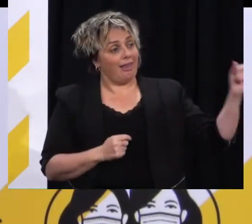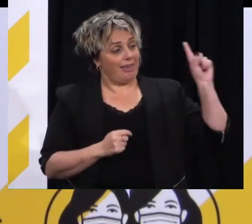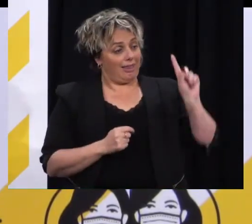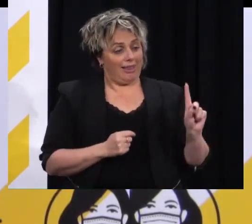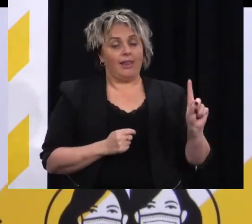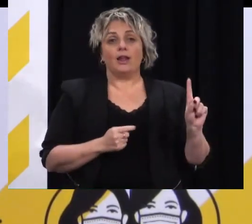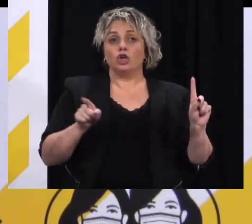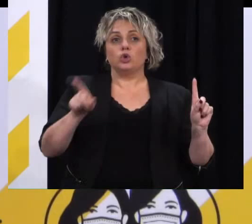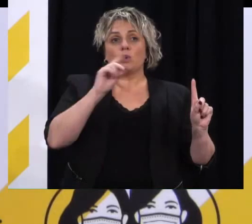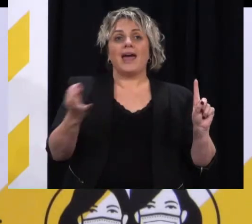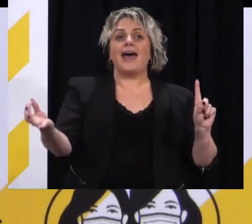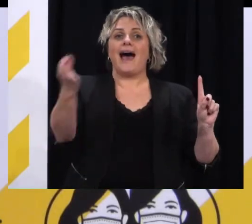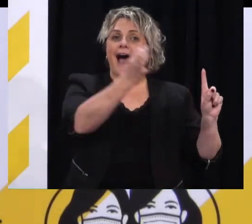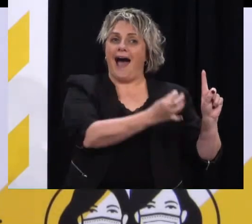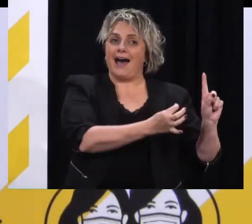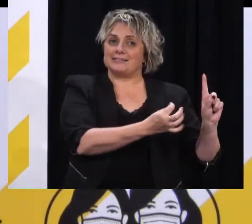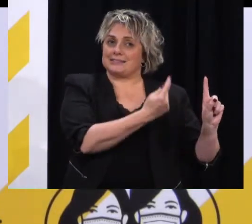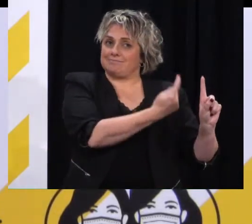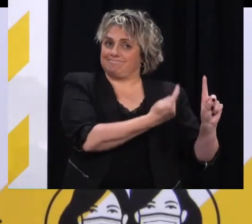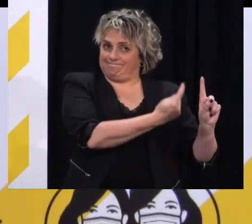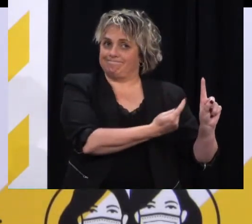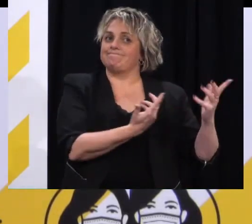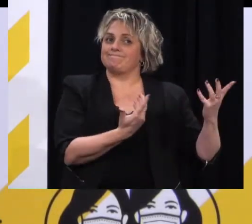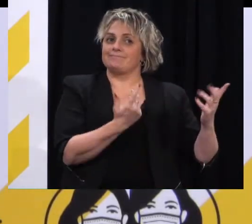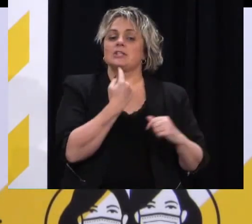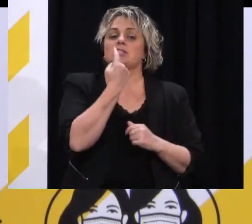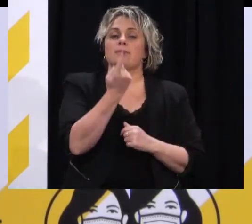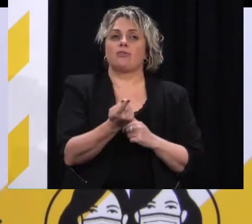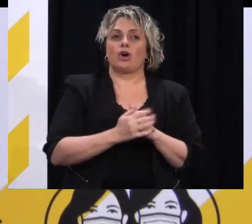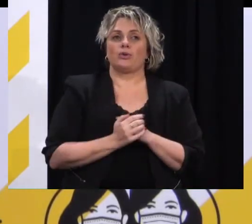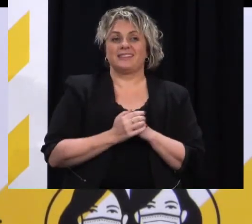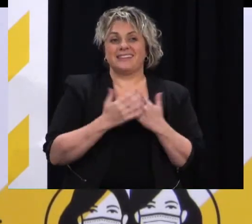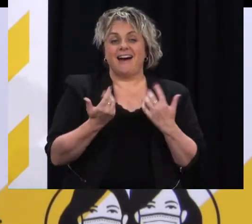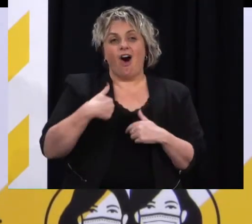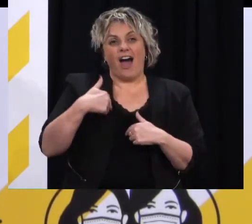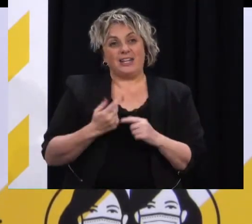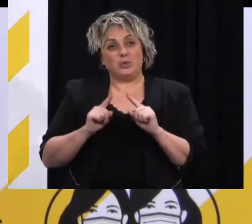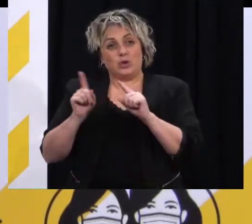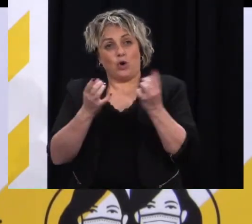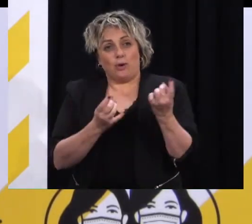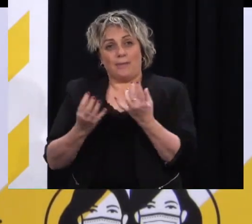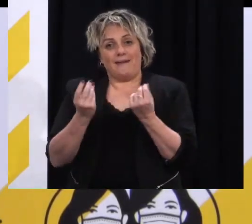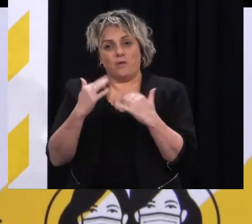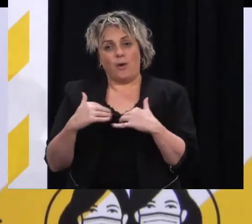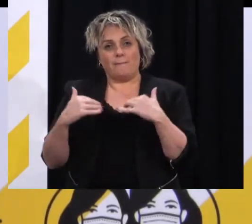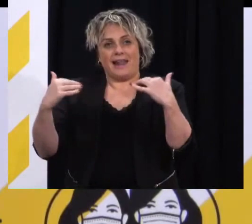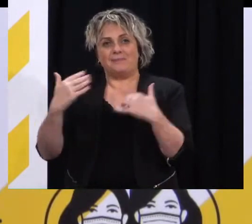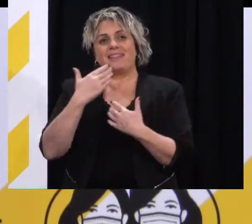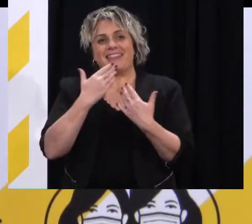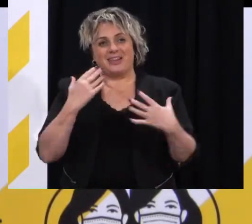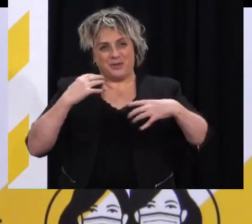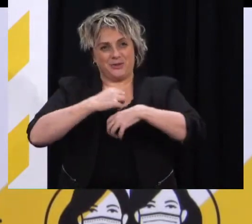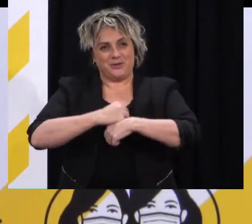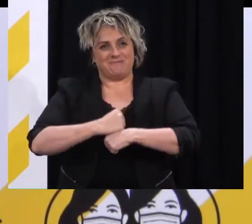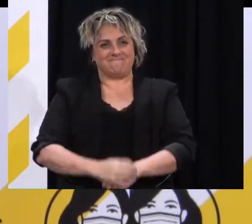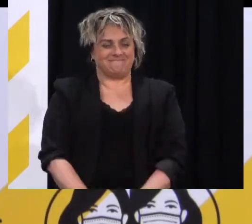definitively tell you what advice may have been received by the Minister of Ed igscatio.